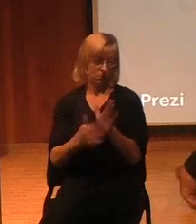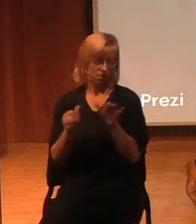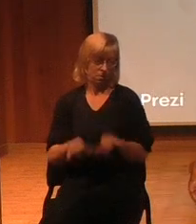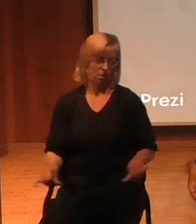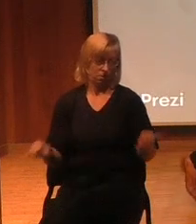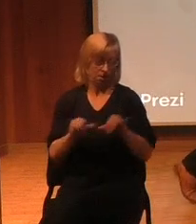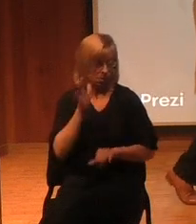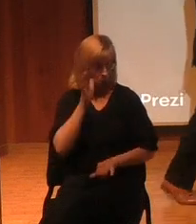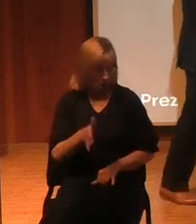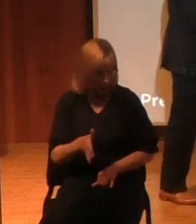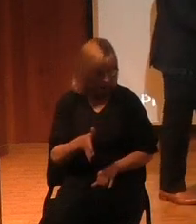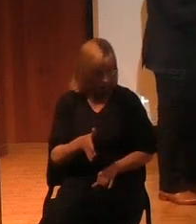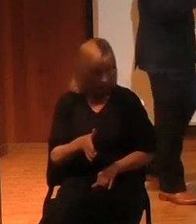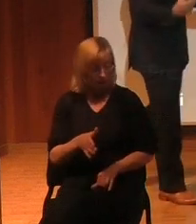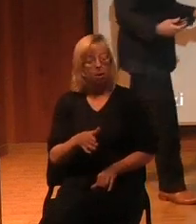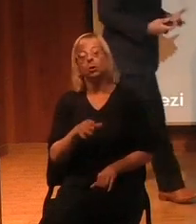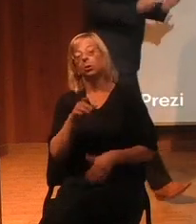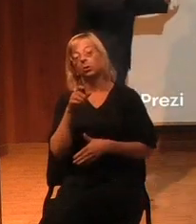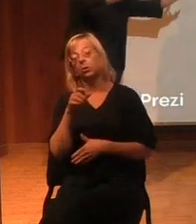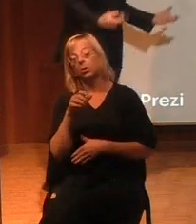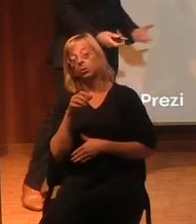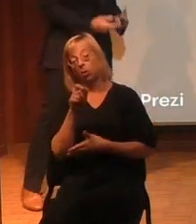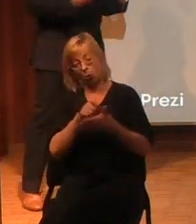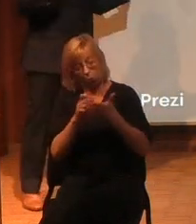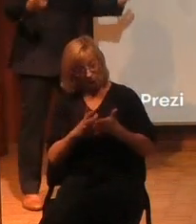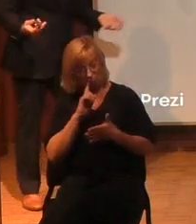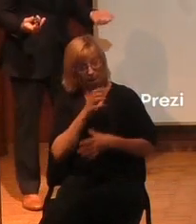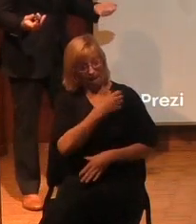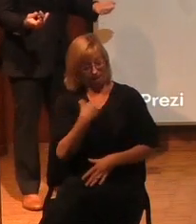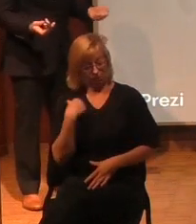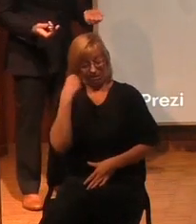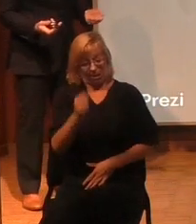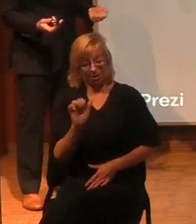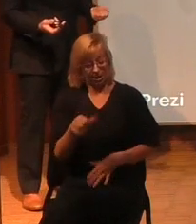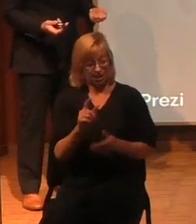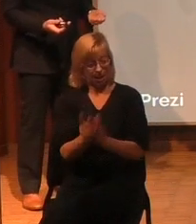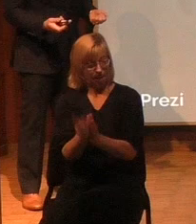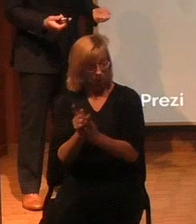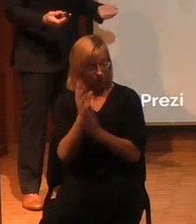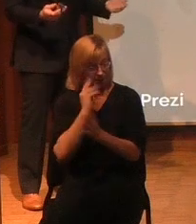She really kind of puts us in that moment, in that experience with Dana,